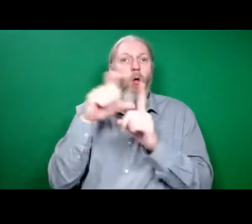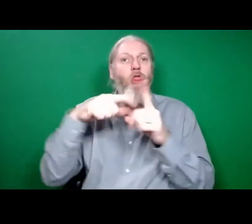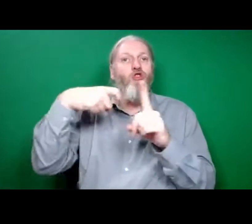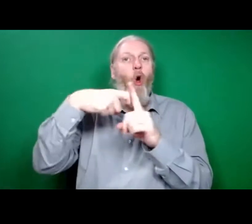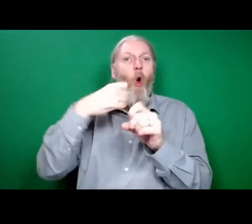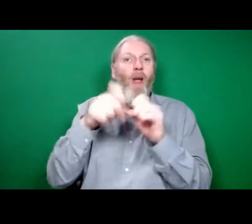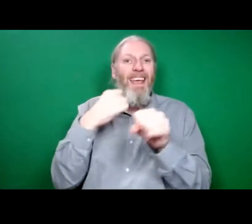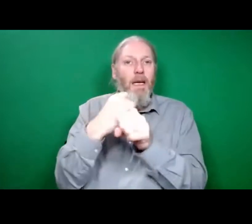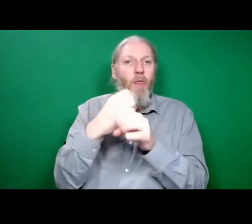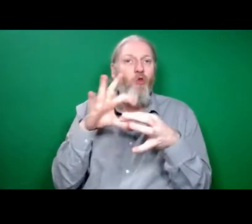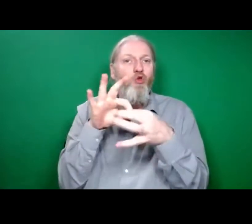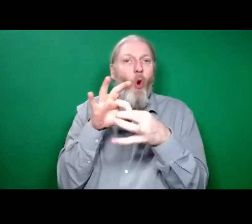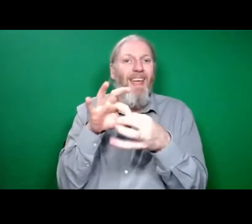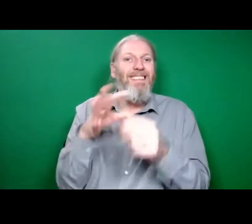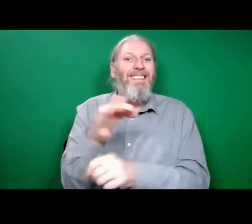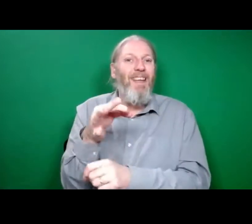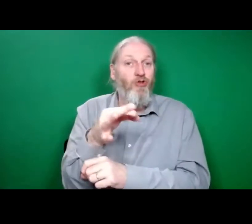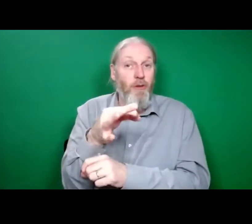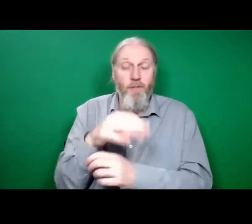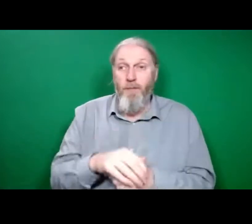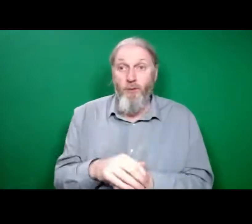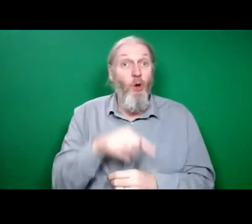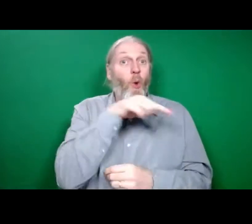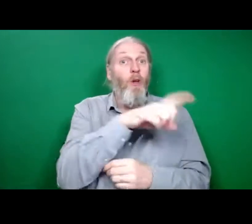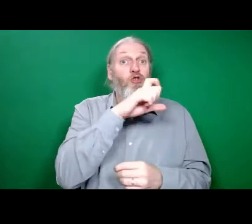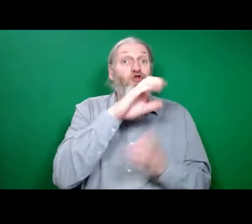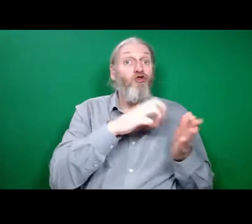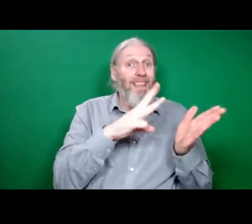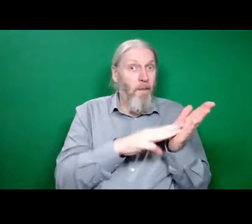nine million. In October, we won some Levelling Up money.